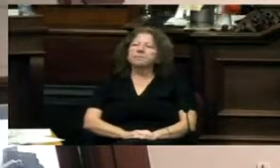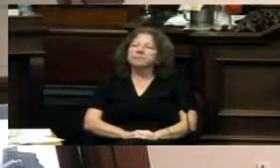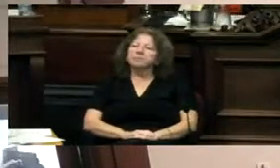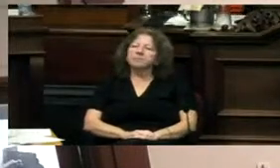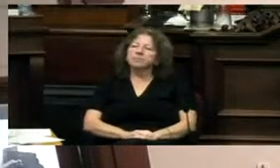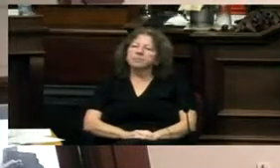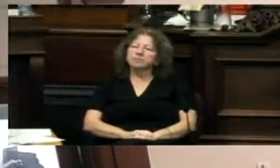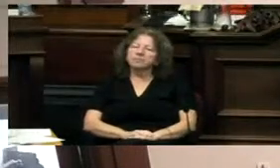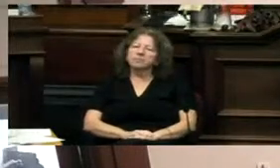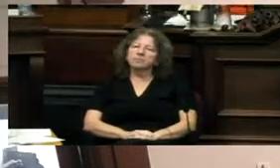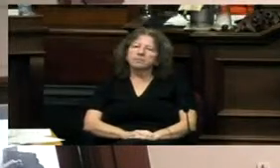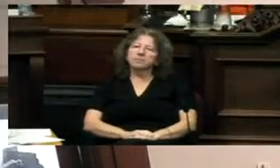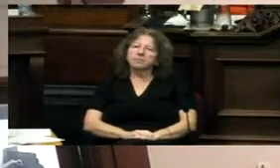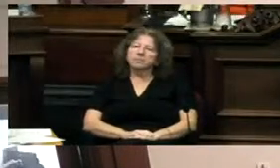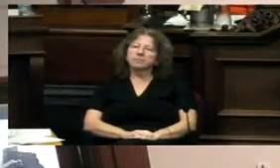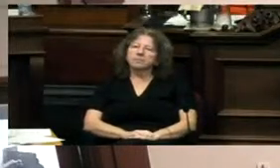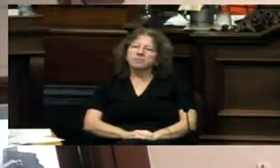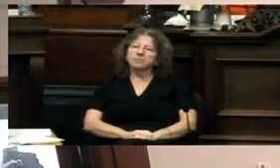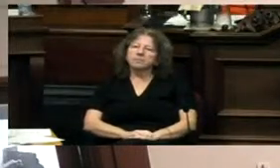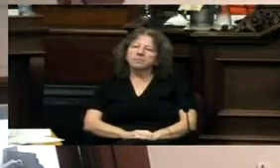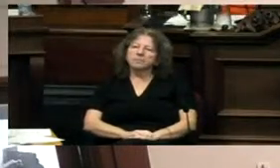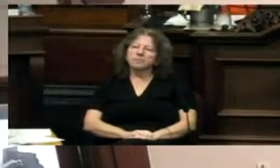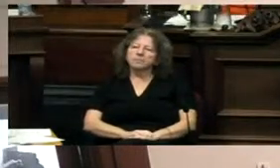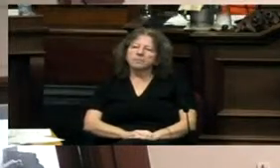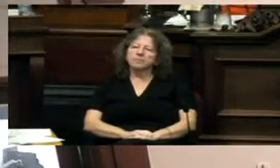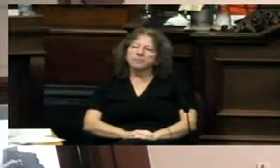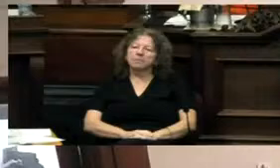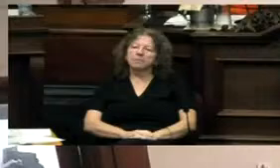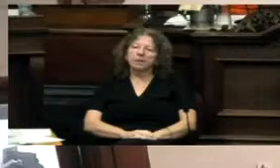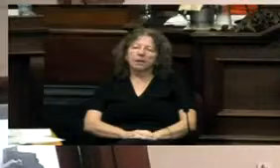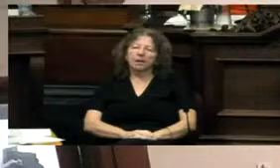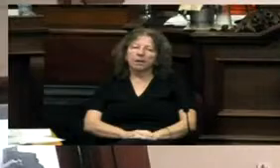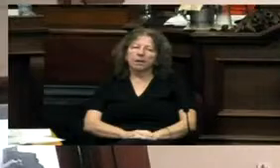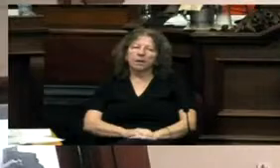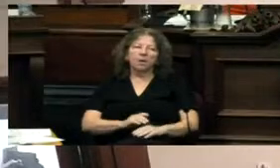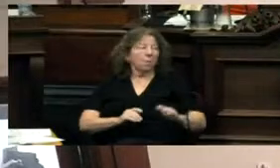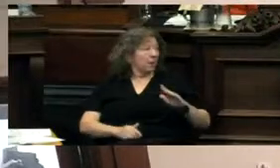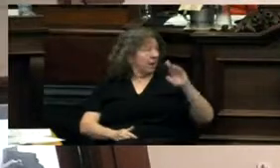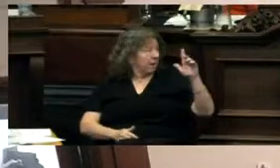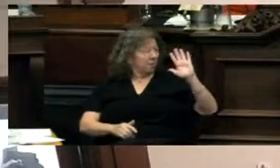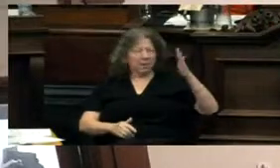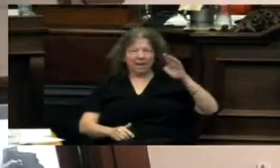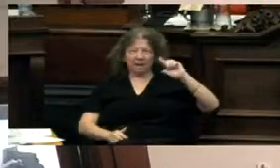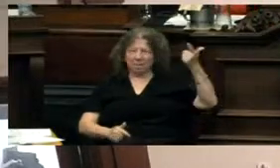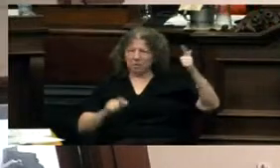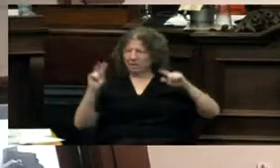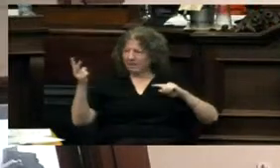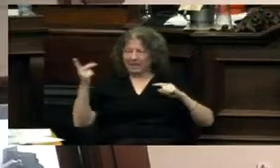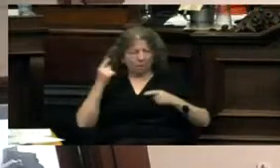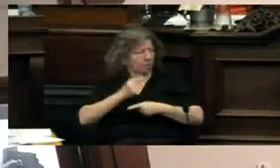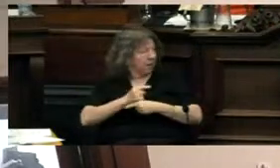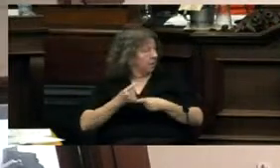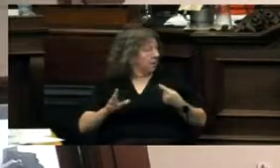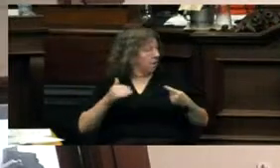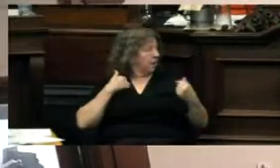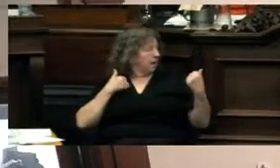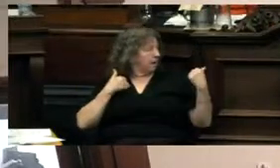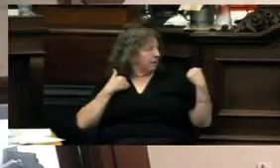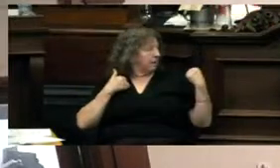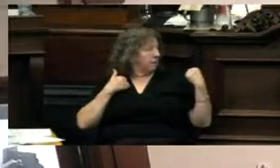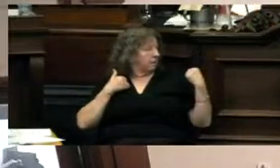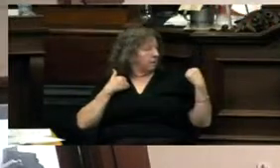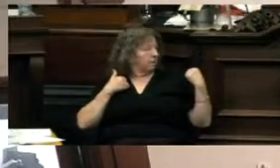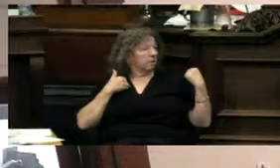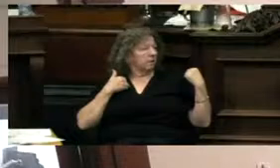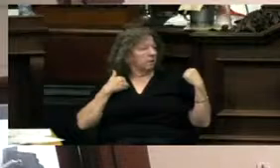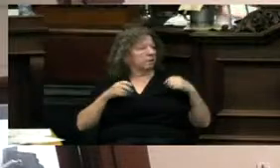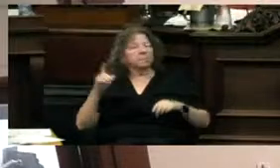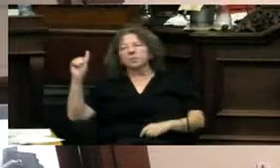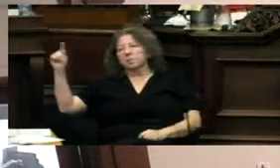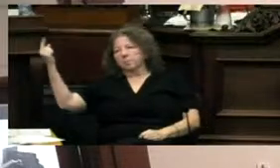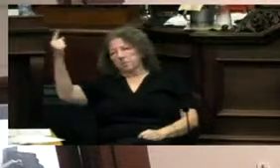vote, and we'll do a roll call.